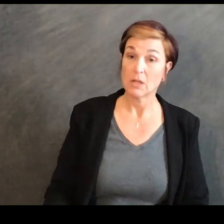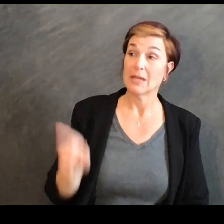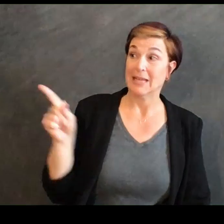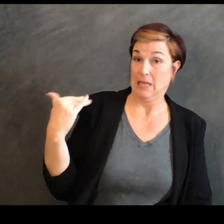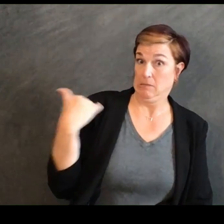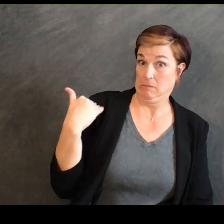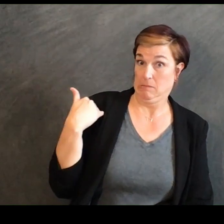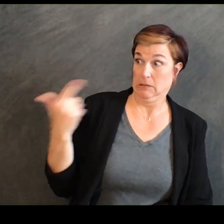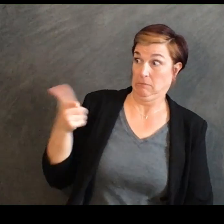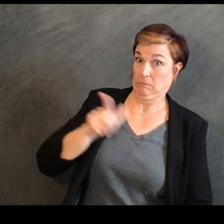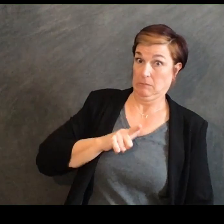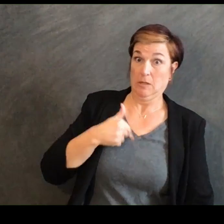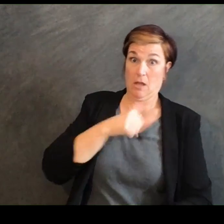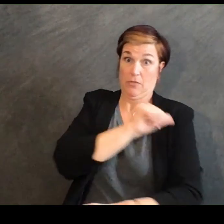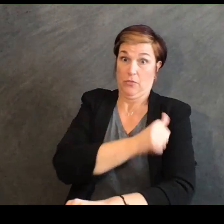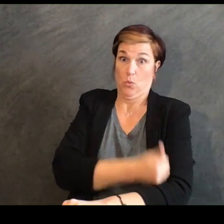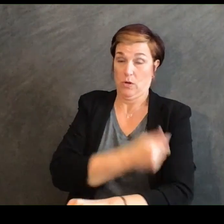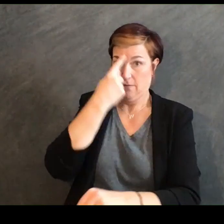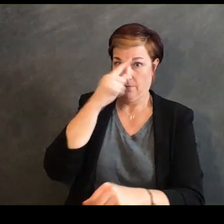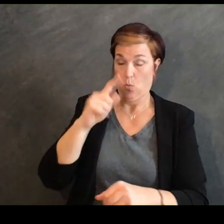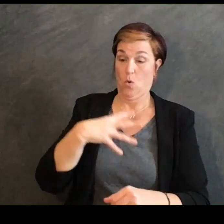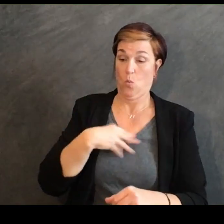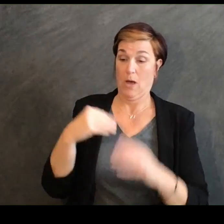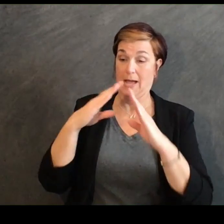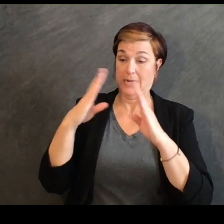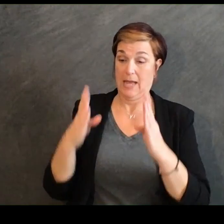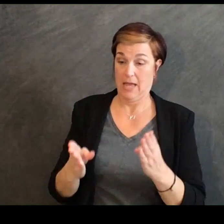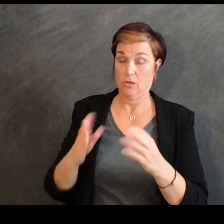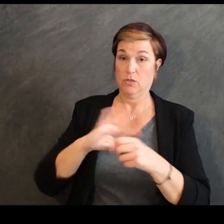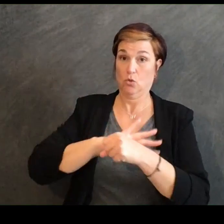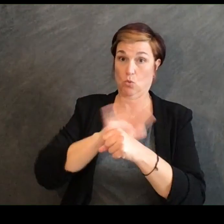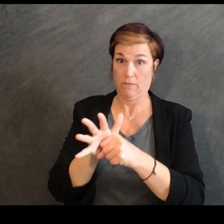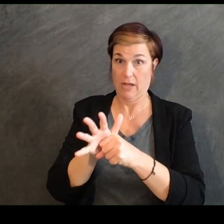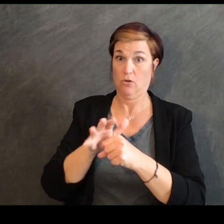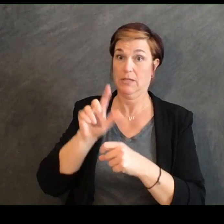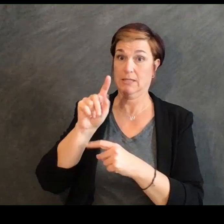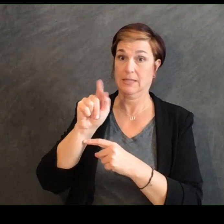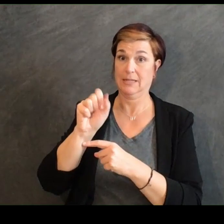force mr. president you said this is all hands on deck and you directed us to